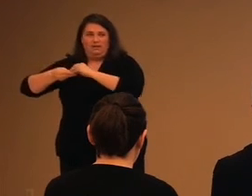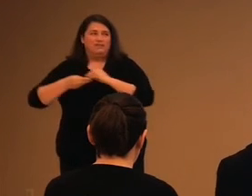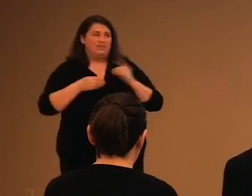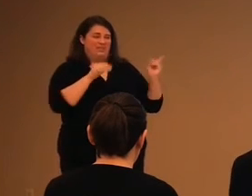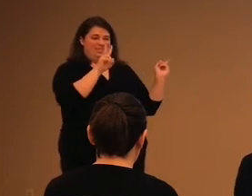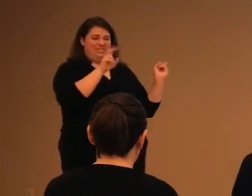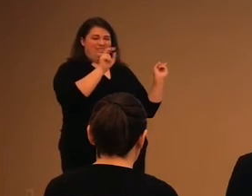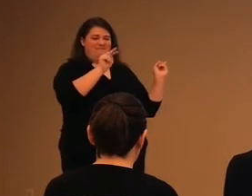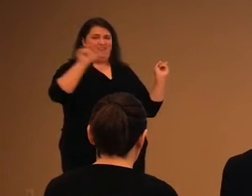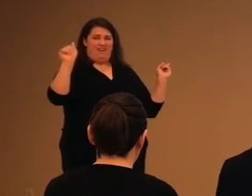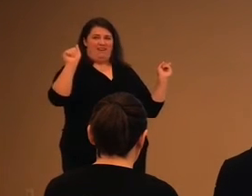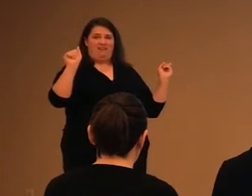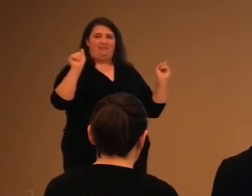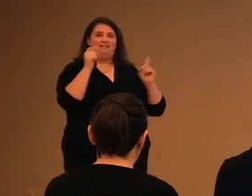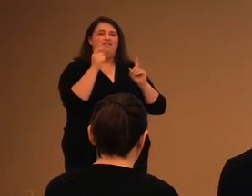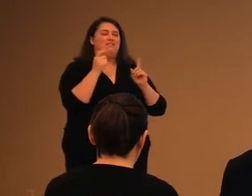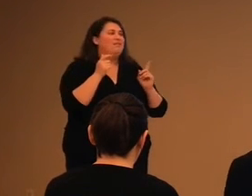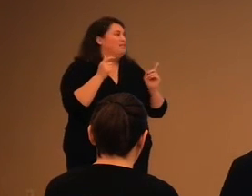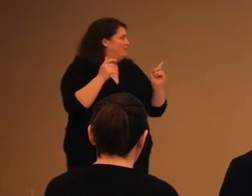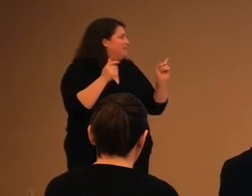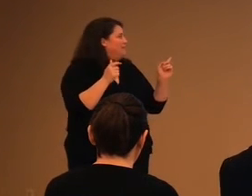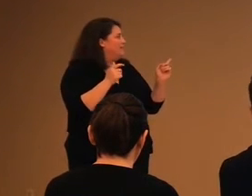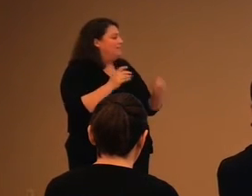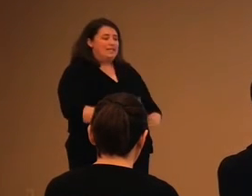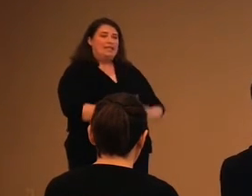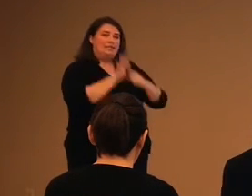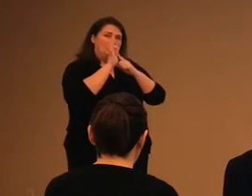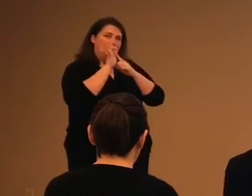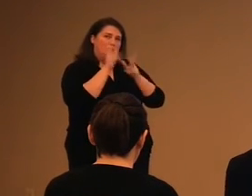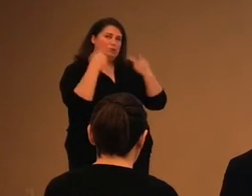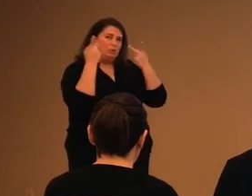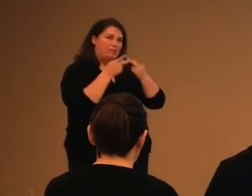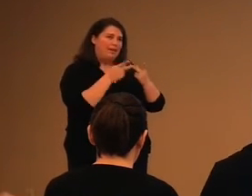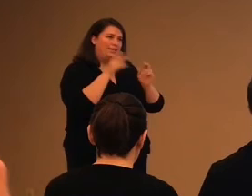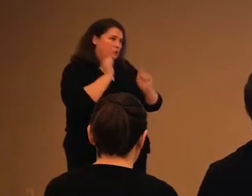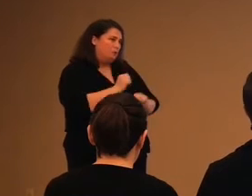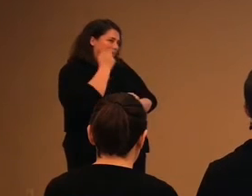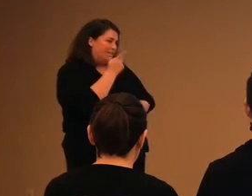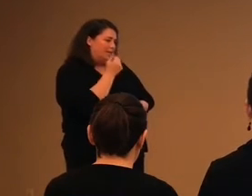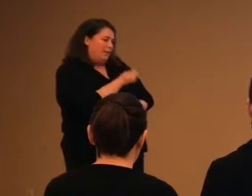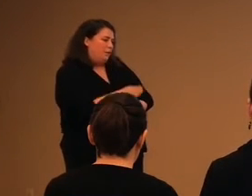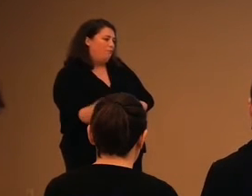With the puzzle of a landmark a special place you see a few letters in place and a few letters missing